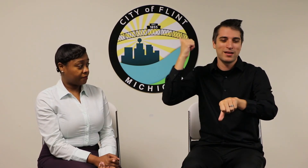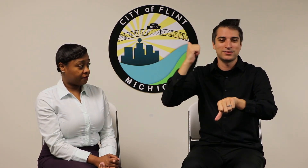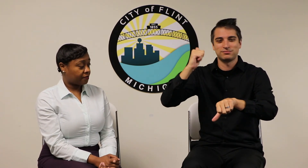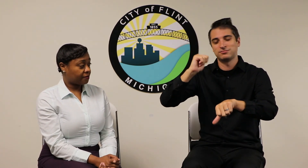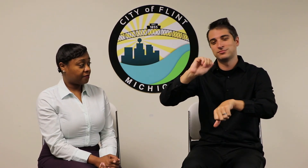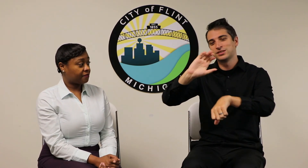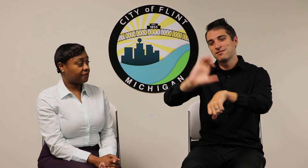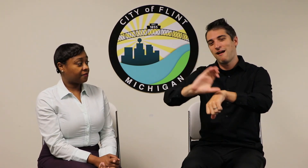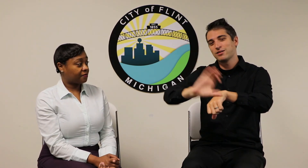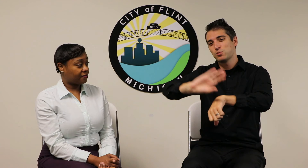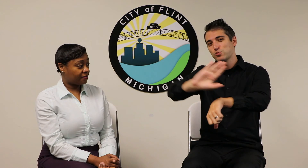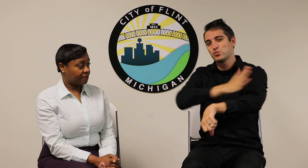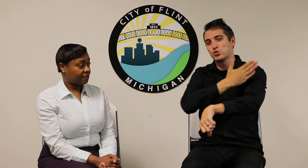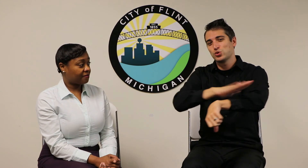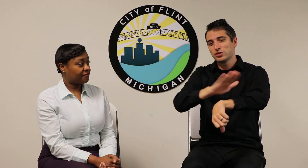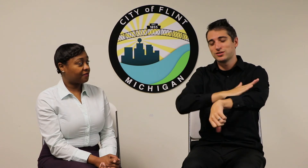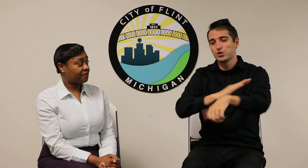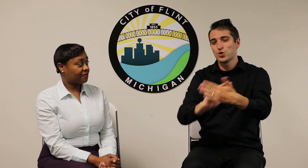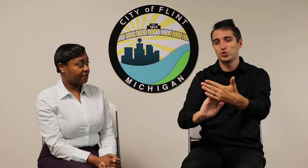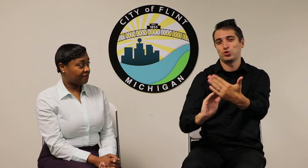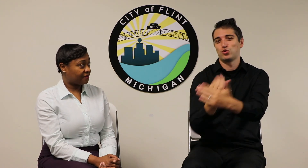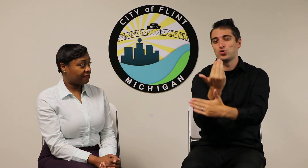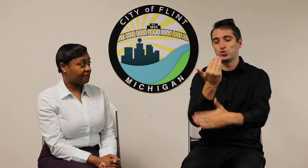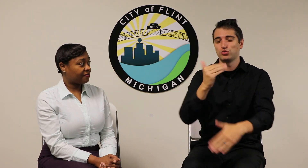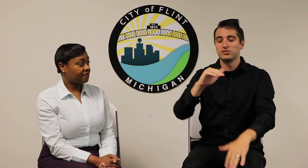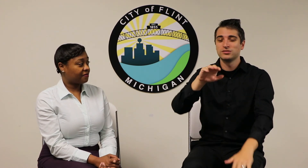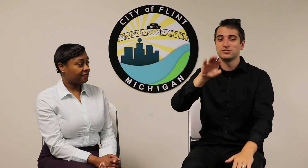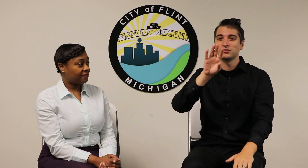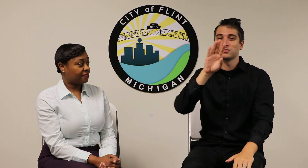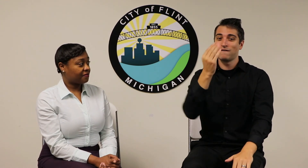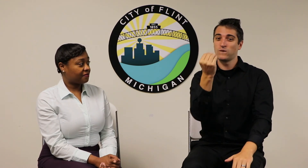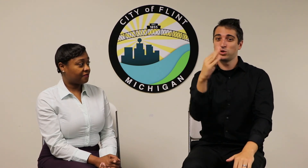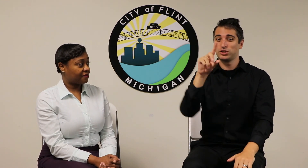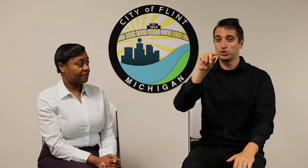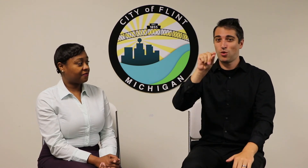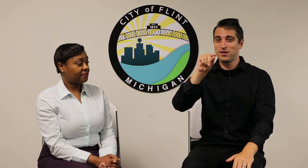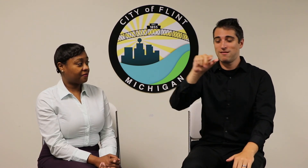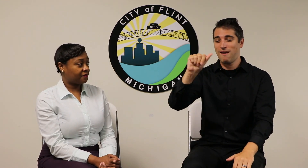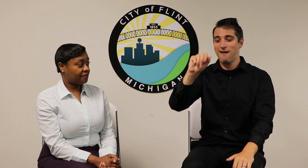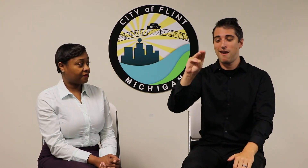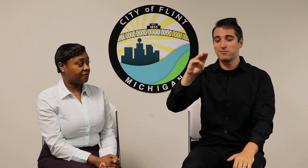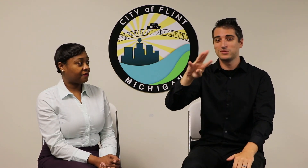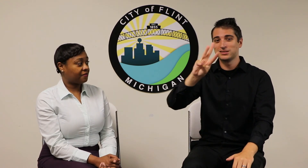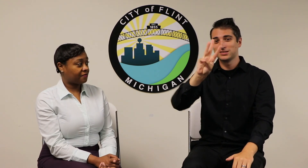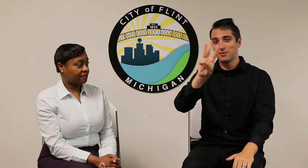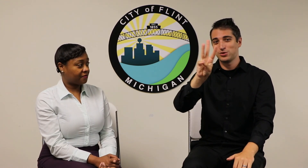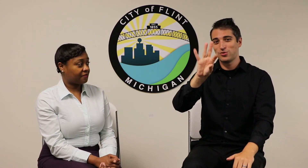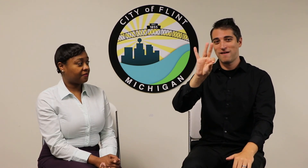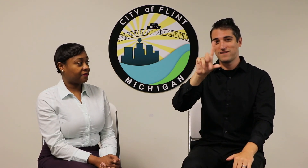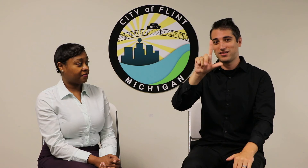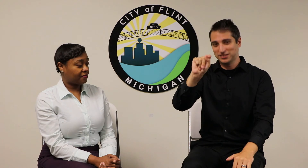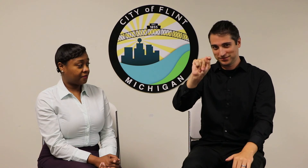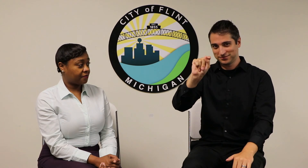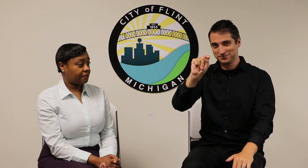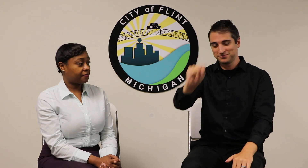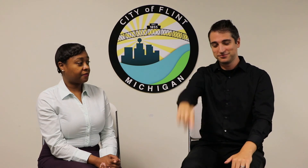best variety of gospel music the new 1420 AM WFLT.